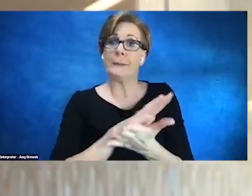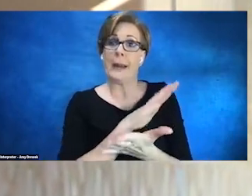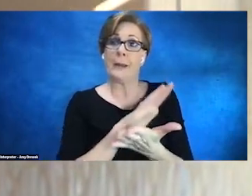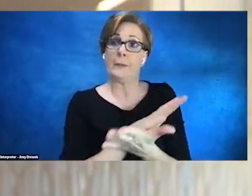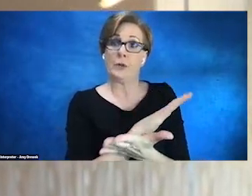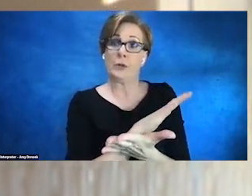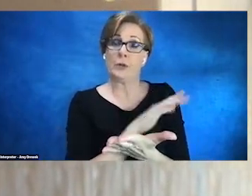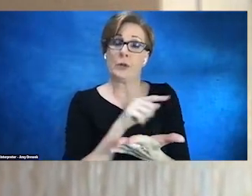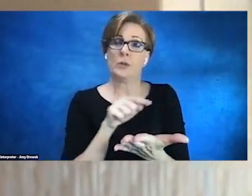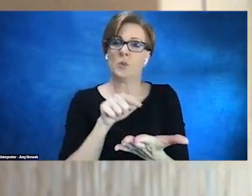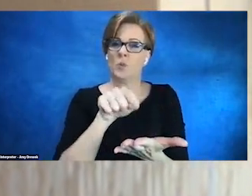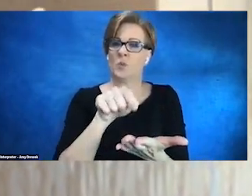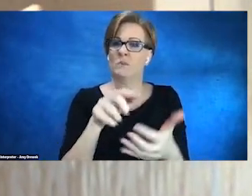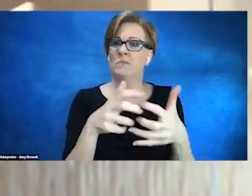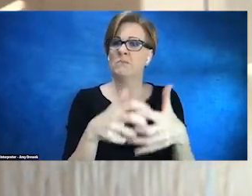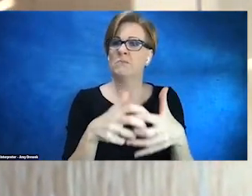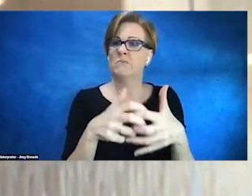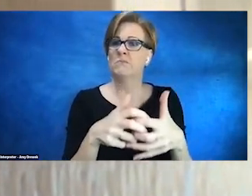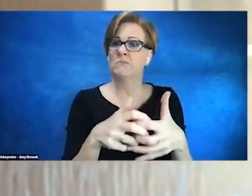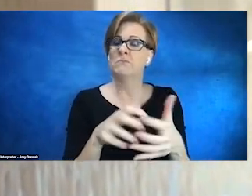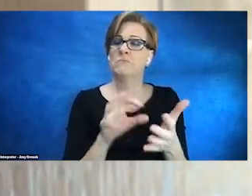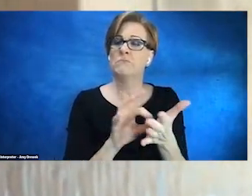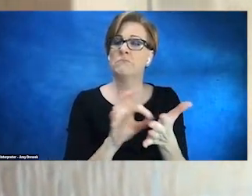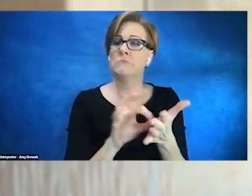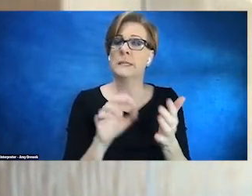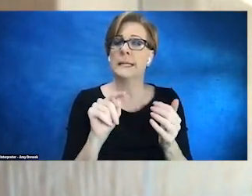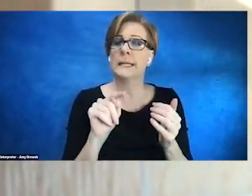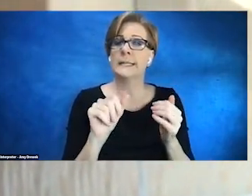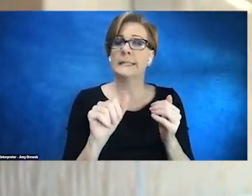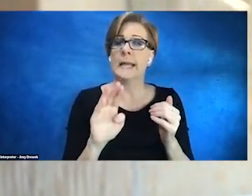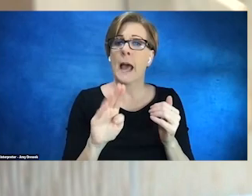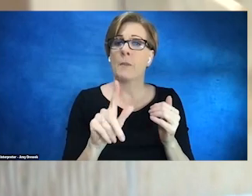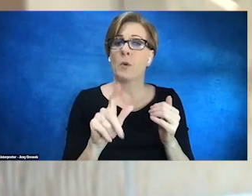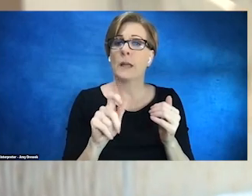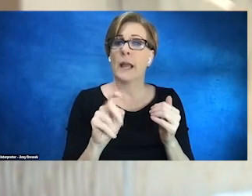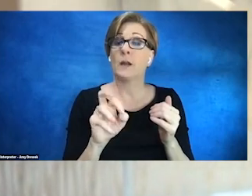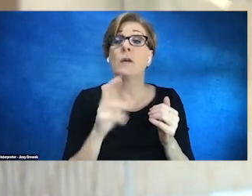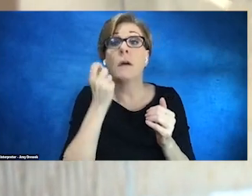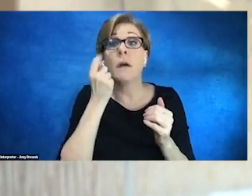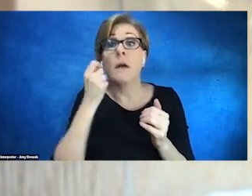this is not our poll workers our poll workers are instructed not to look at a voter's ballot